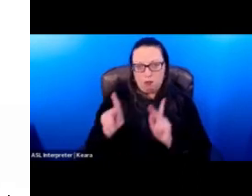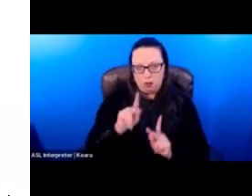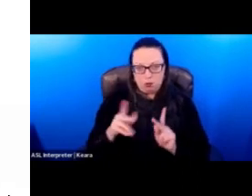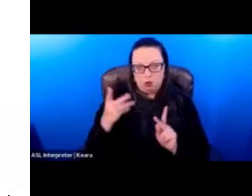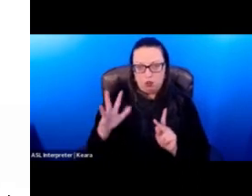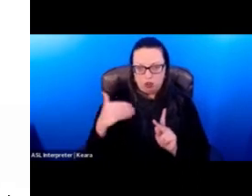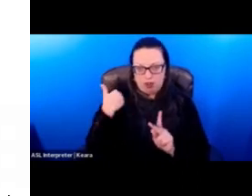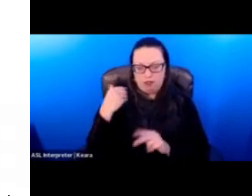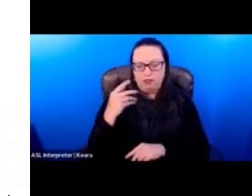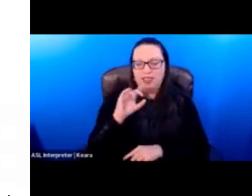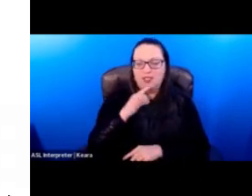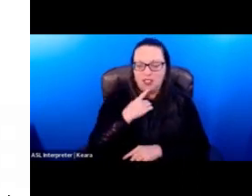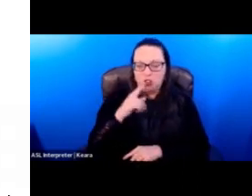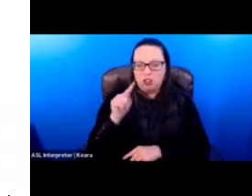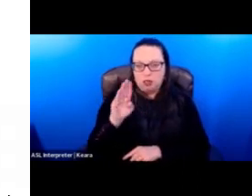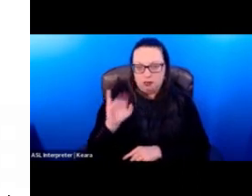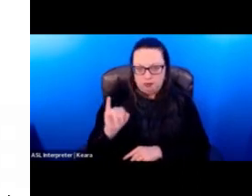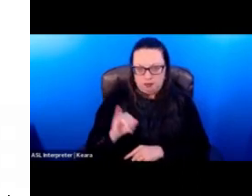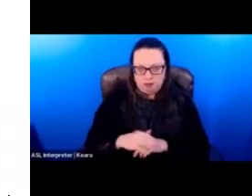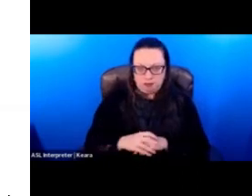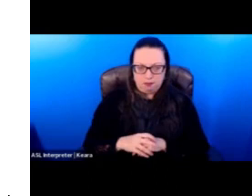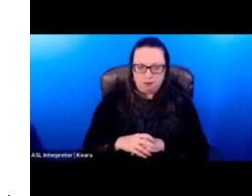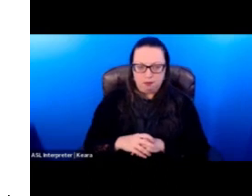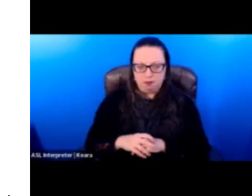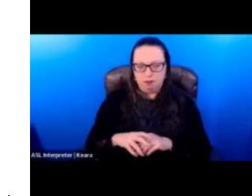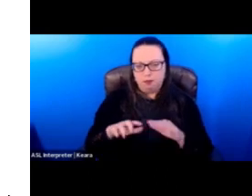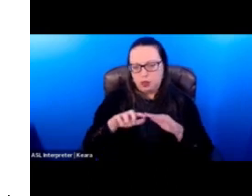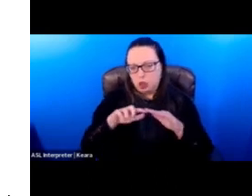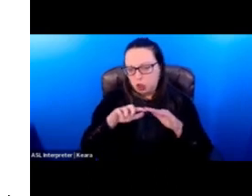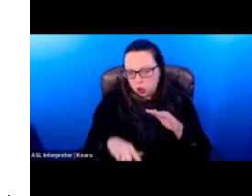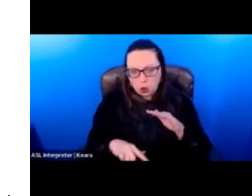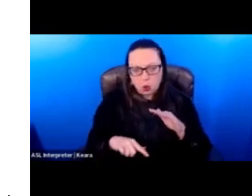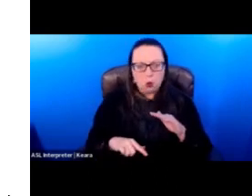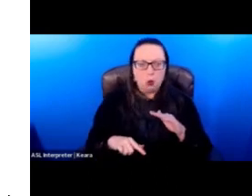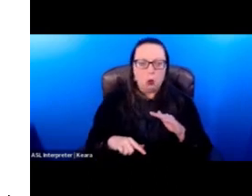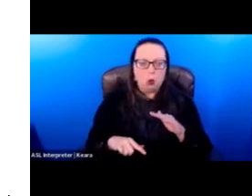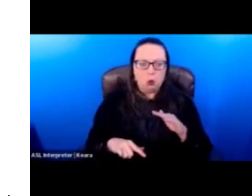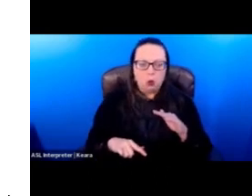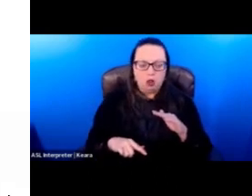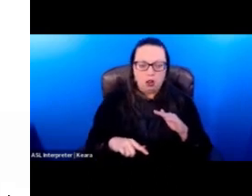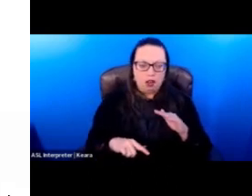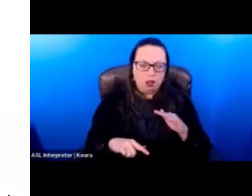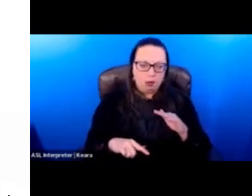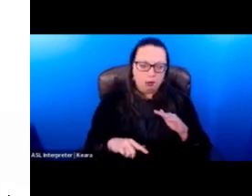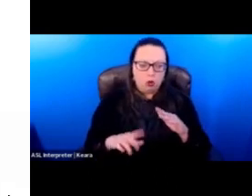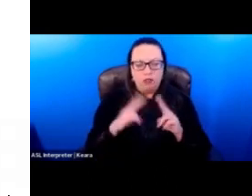brain injury, and very low and very high, I'm sorry, very high